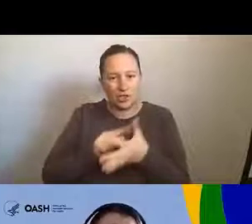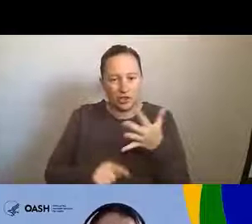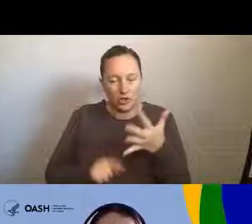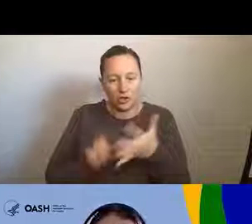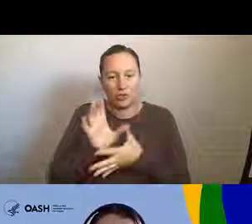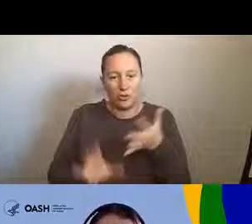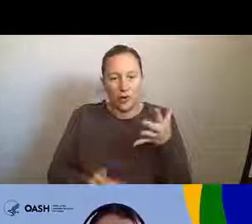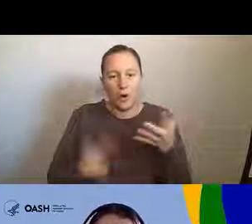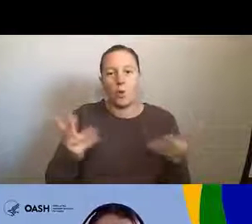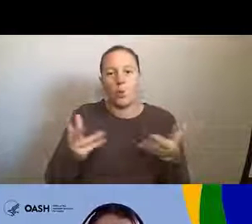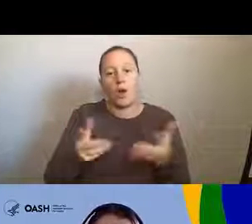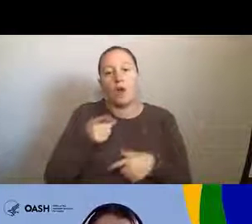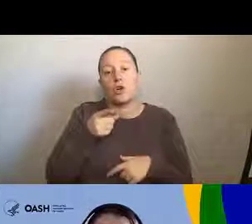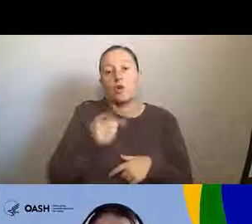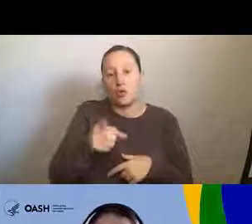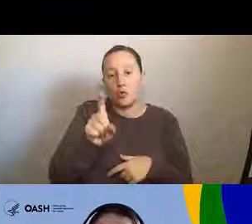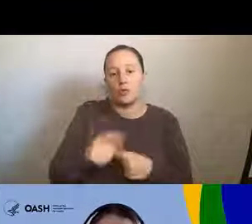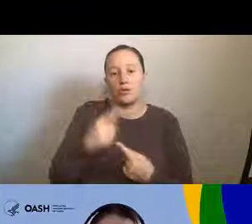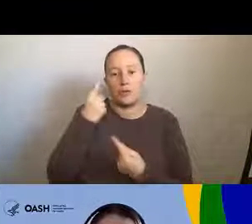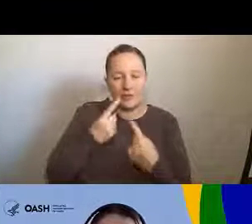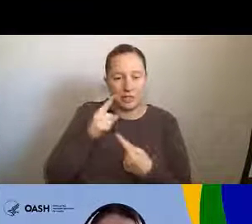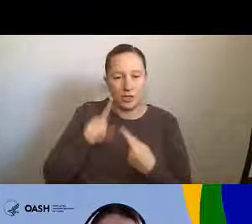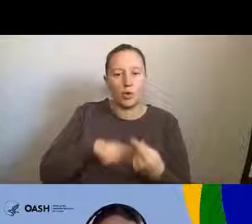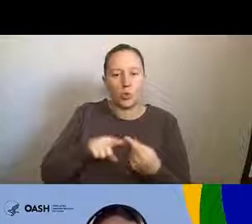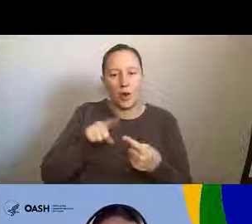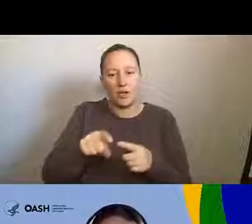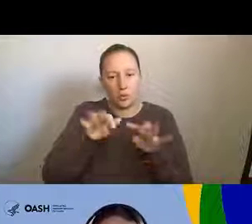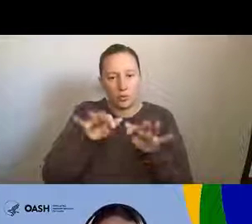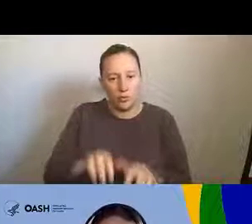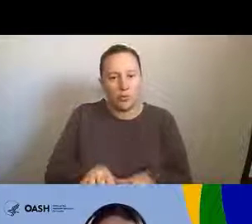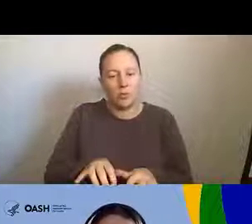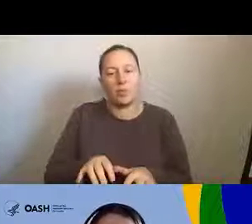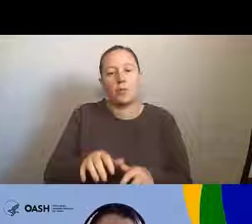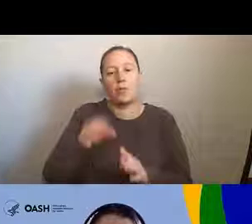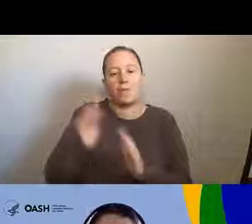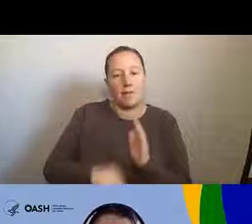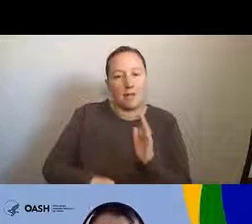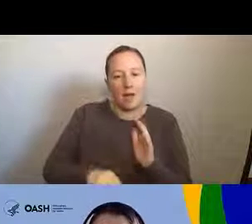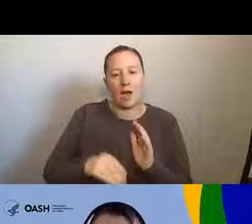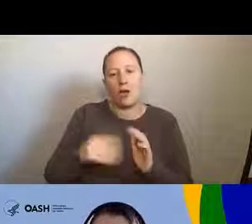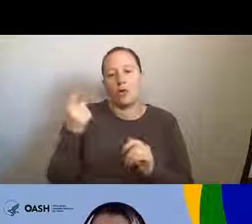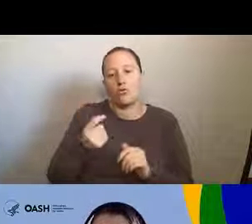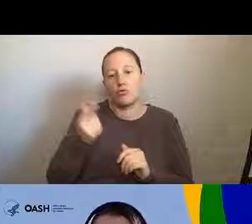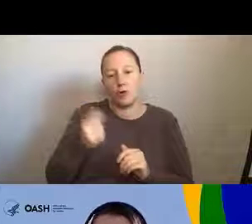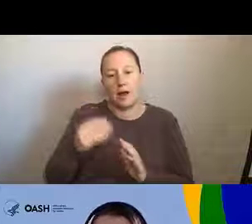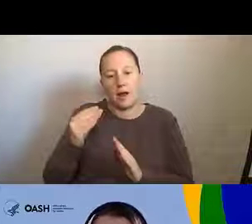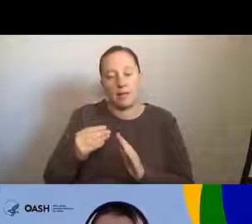should think about when addressing each criteria in your grant application, and IRB proposal or protocol.